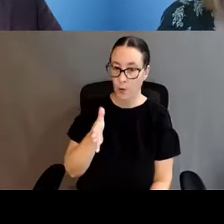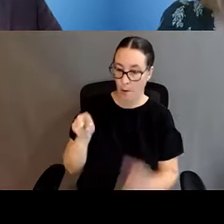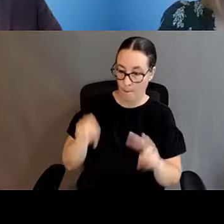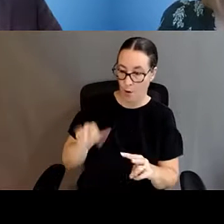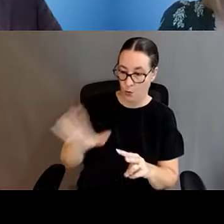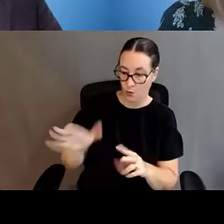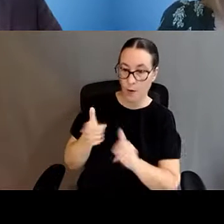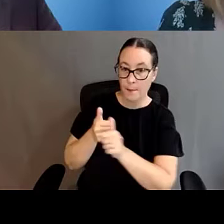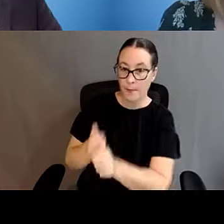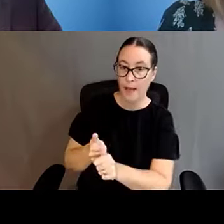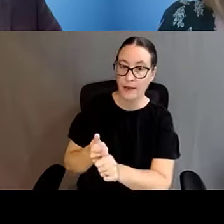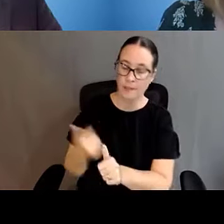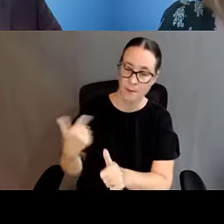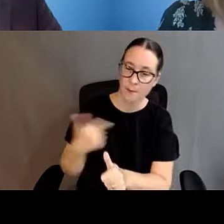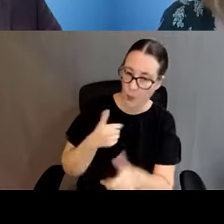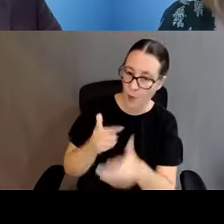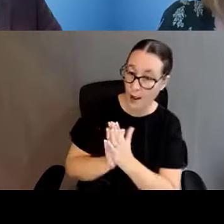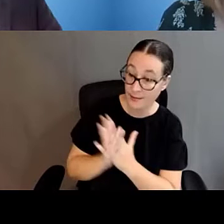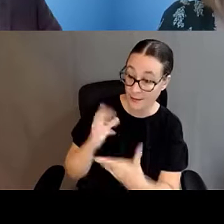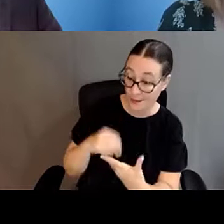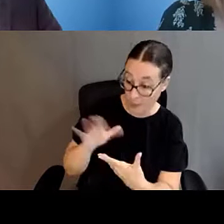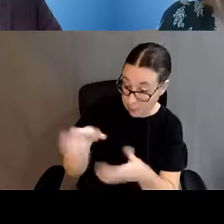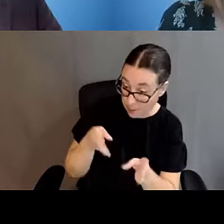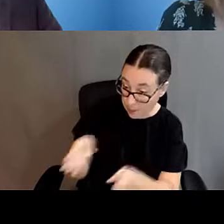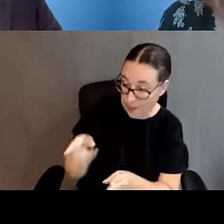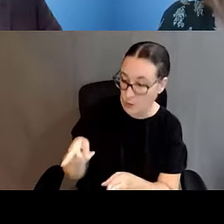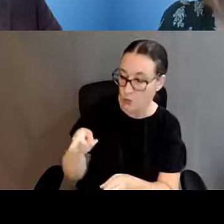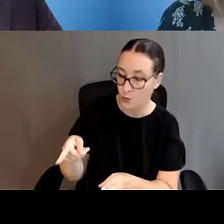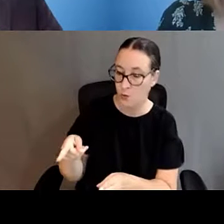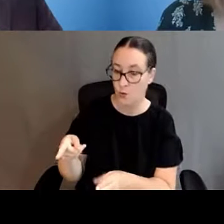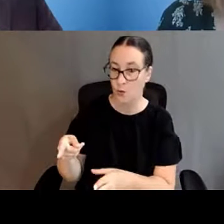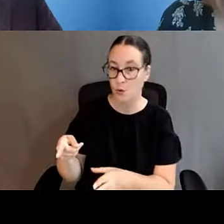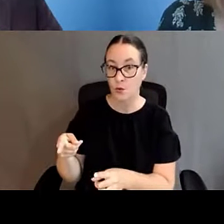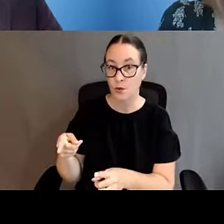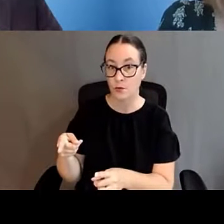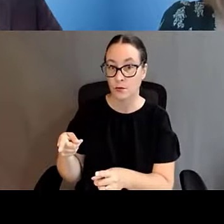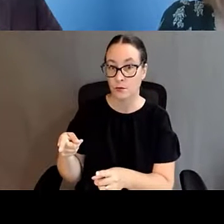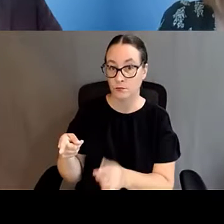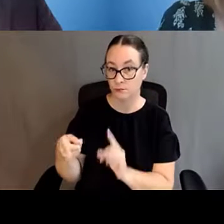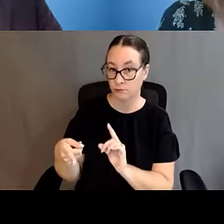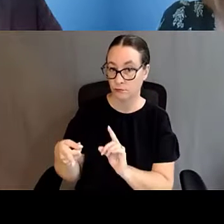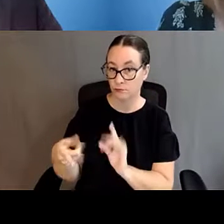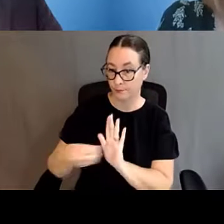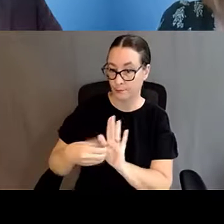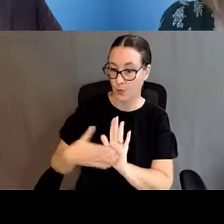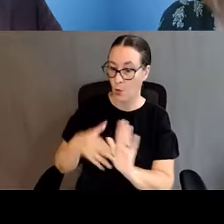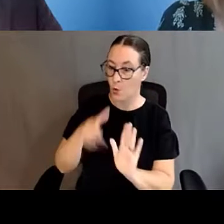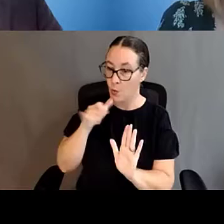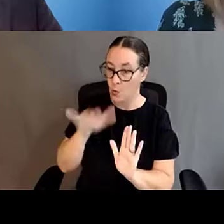but we're also asking in your plan for you to indicate who at your institution will be responsible for looking at things from your side,